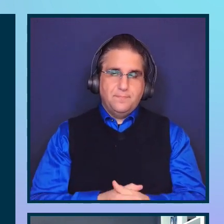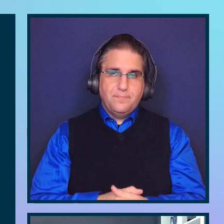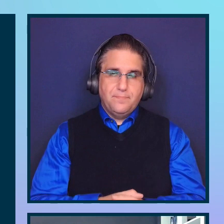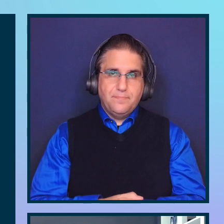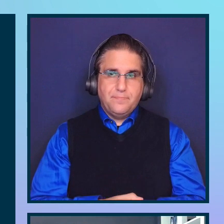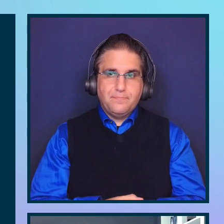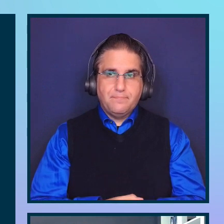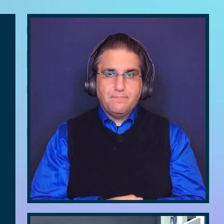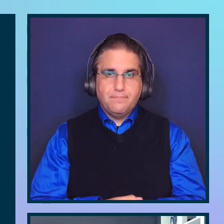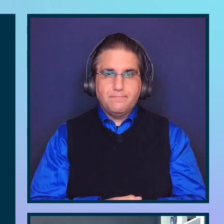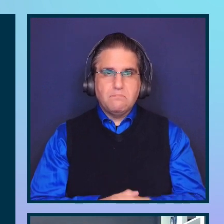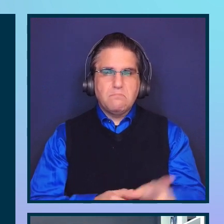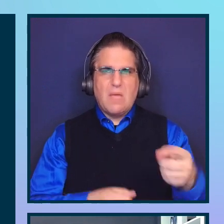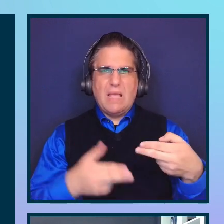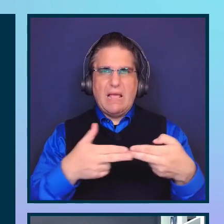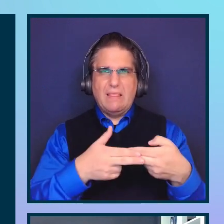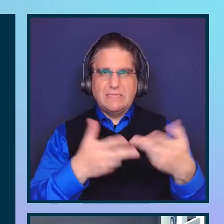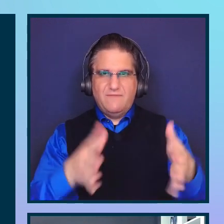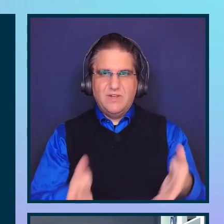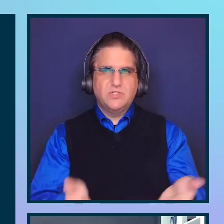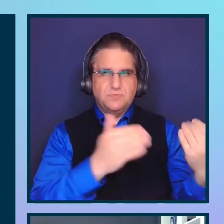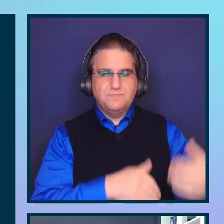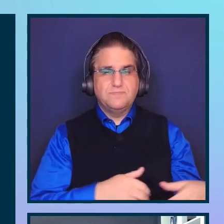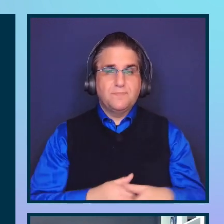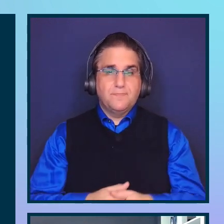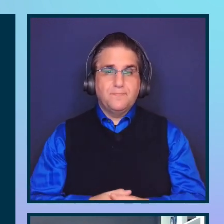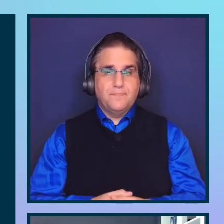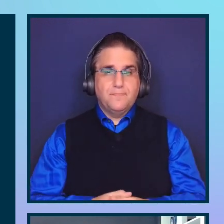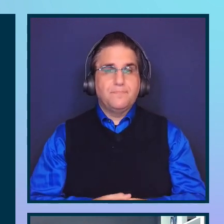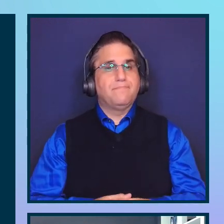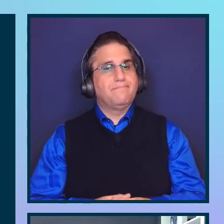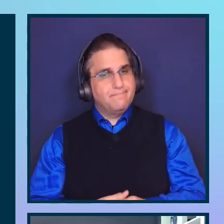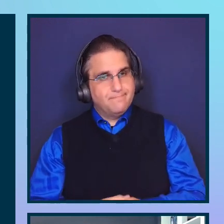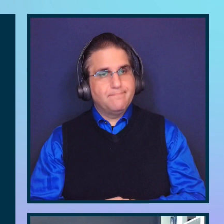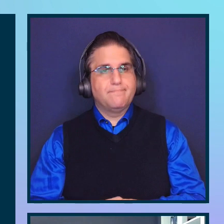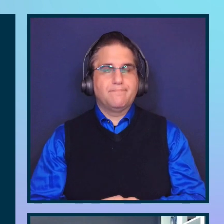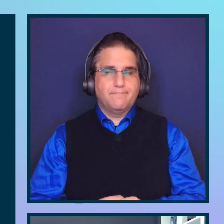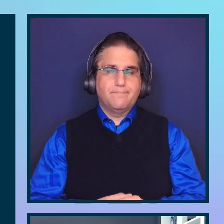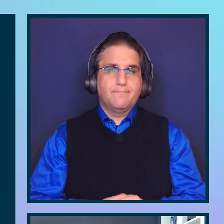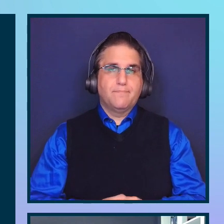I think that's it for this slide. So let's suppose now I'm gonna dive only on the main area,